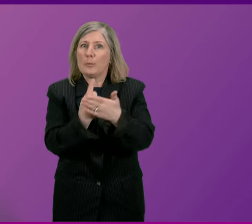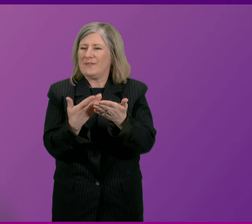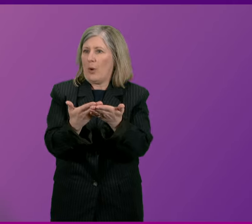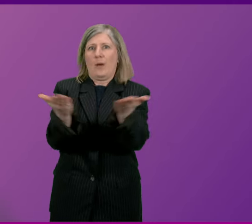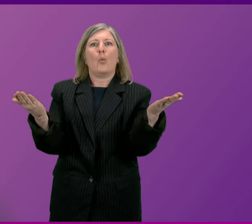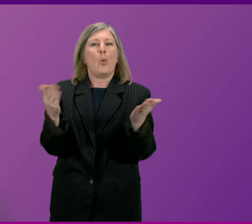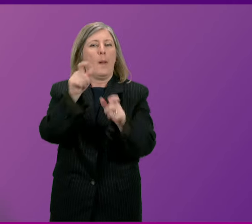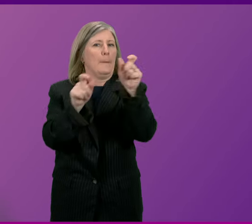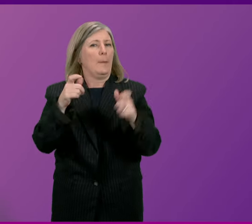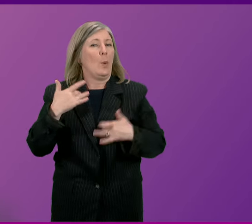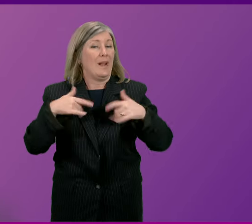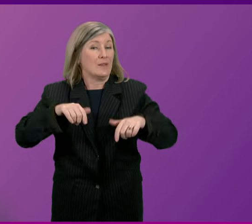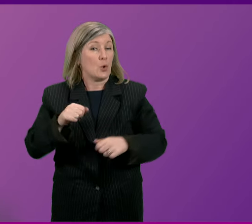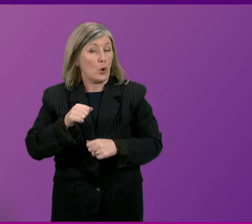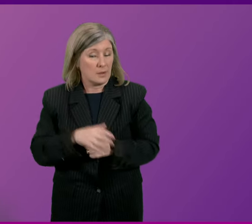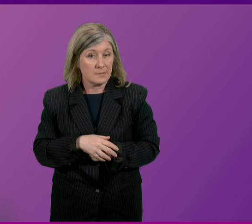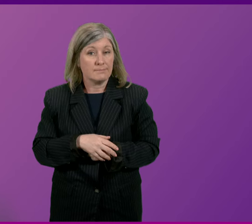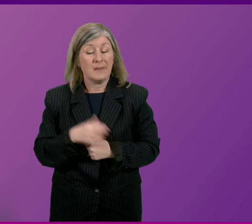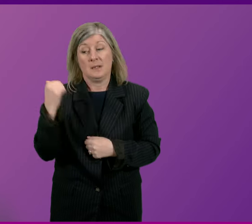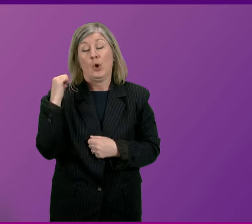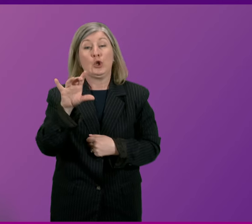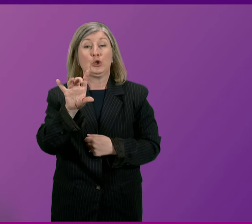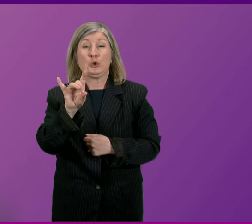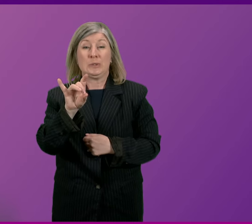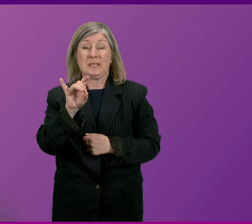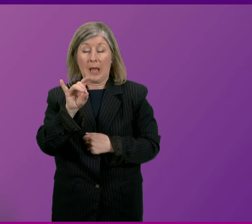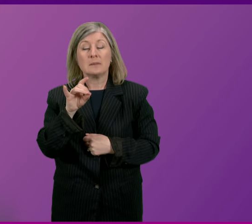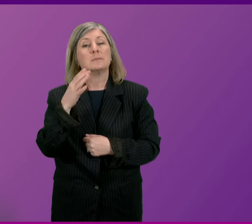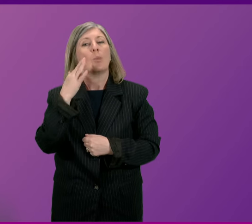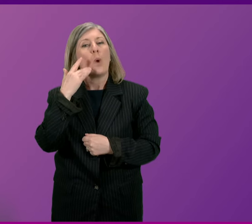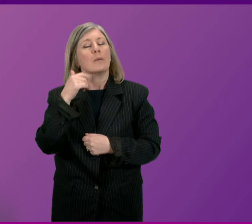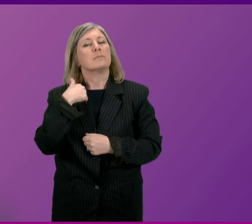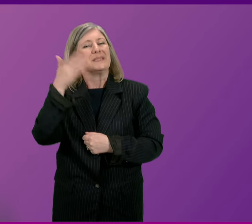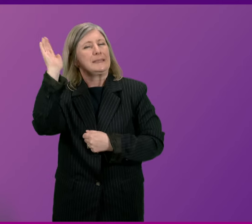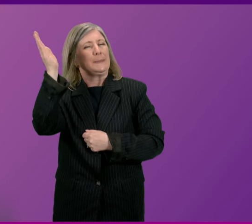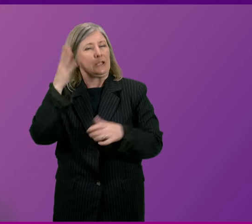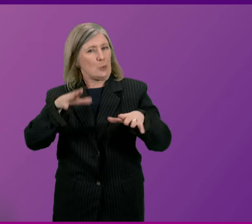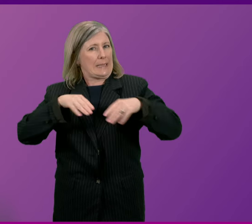in the closing words of my acceptance speech, I made it clear to the people of Scotland that I